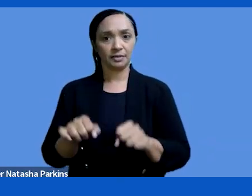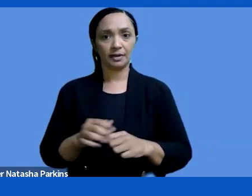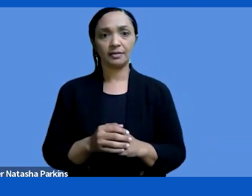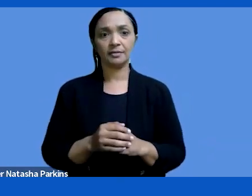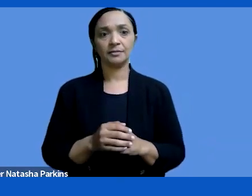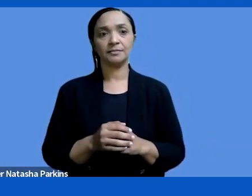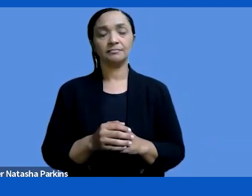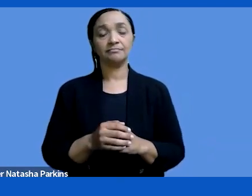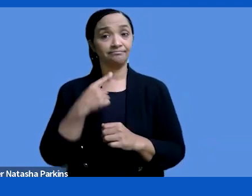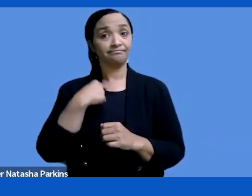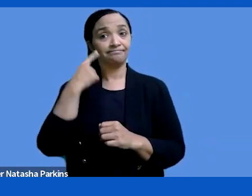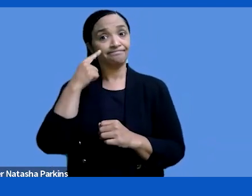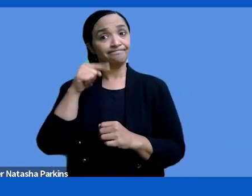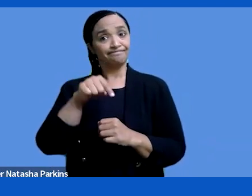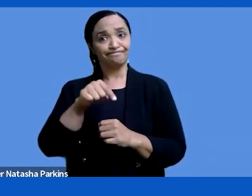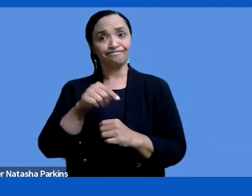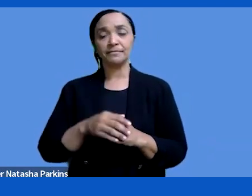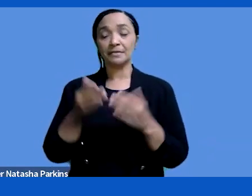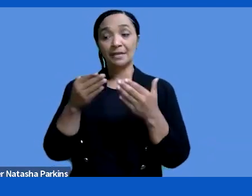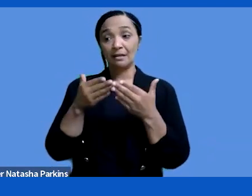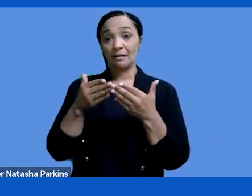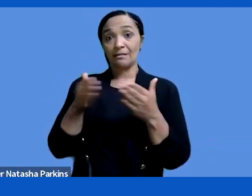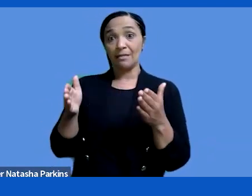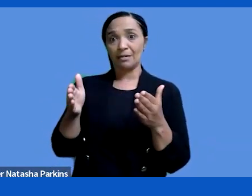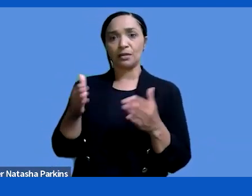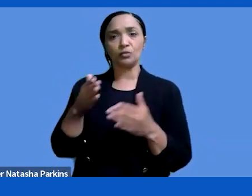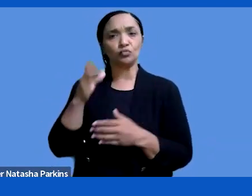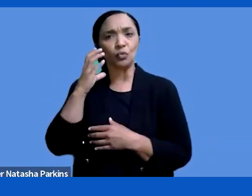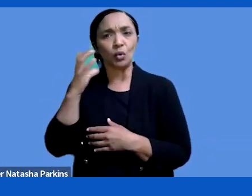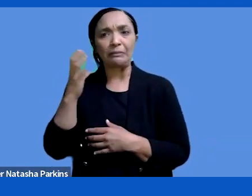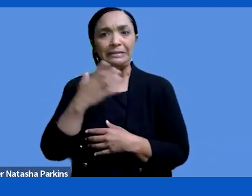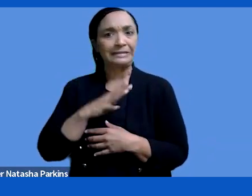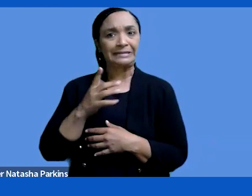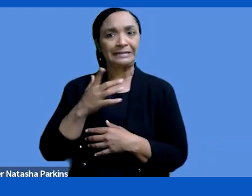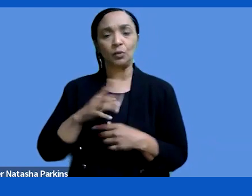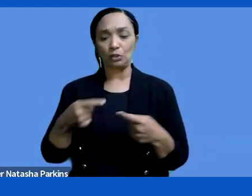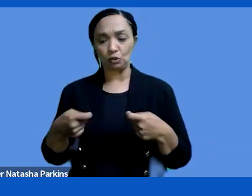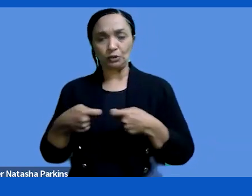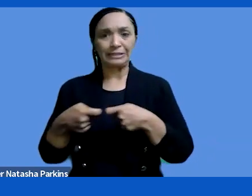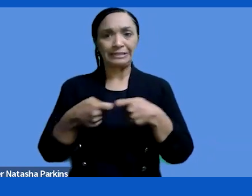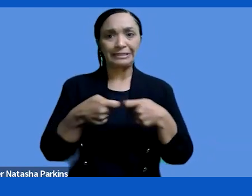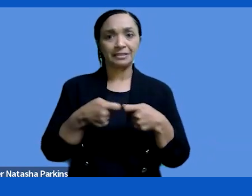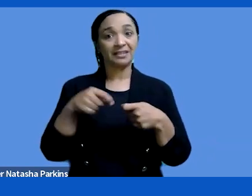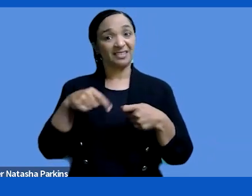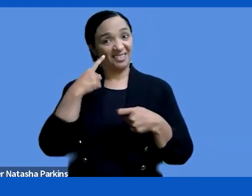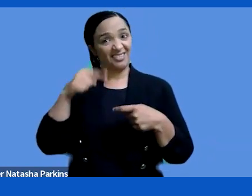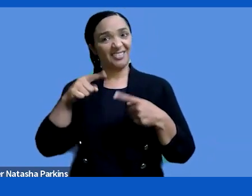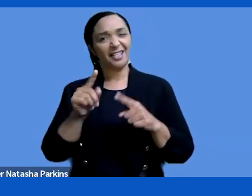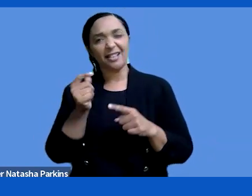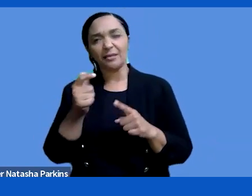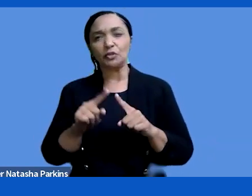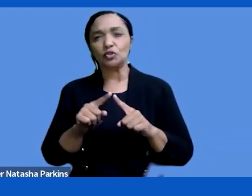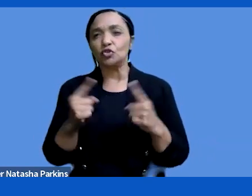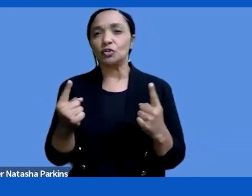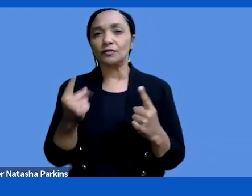Sector is not keen to find each other. That is difficult when you talk about market forces and